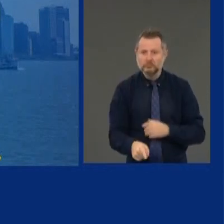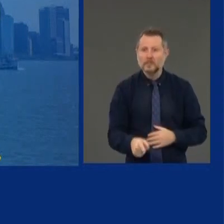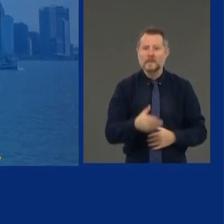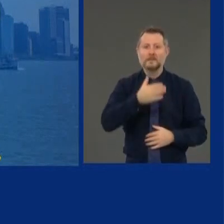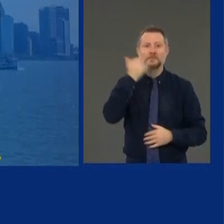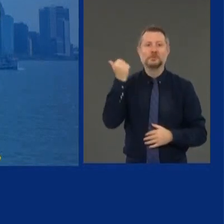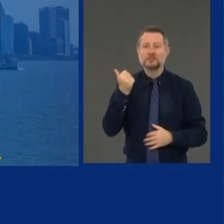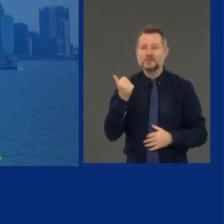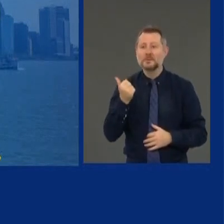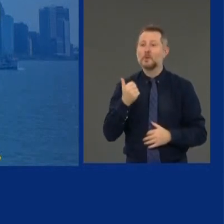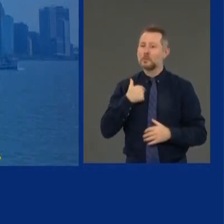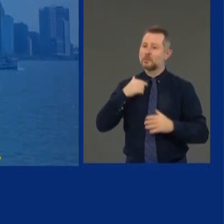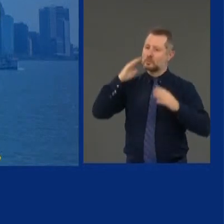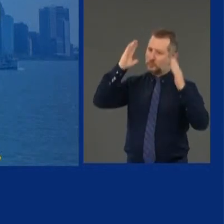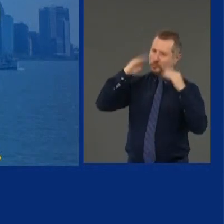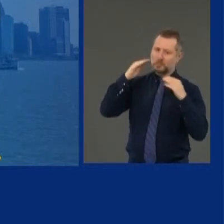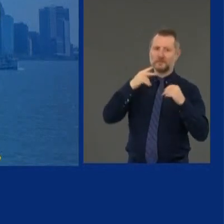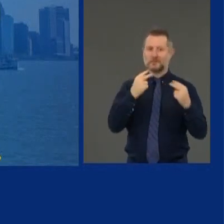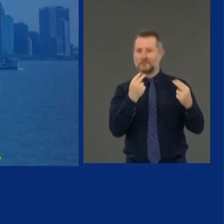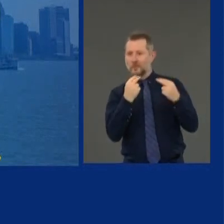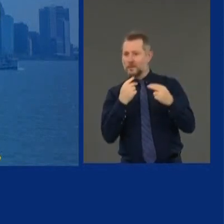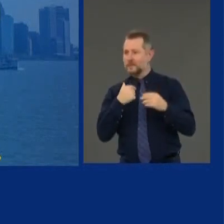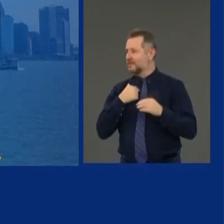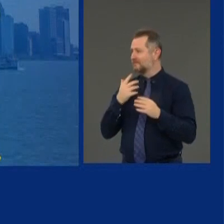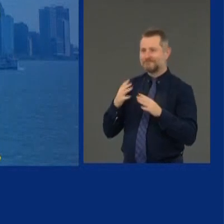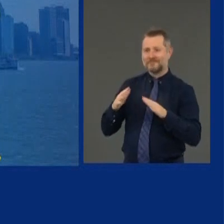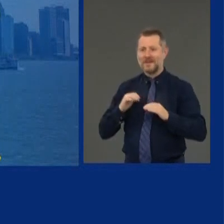HOW DID THEY GO FROM THE WORST SITUATION IN TERMS OF TRANSMISSION TO THE BEST.